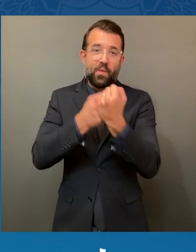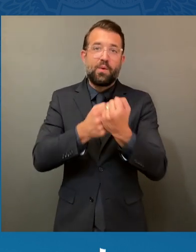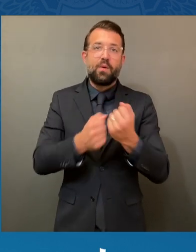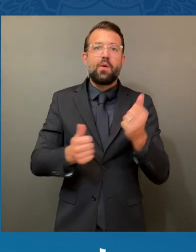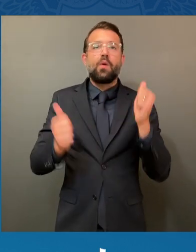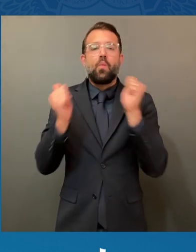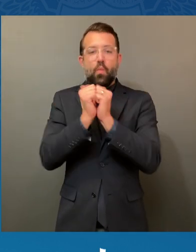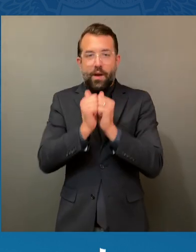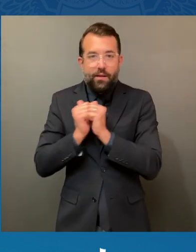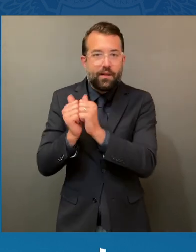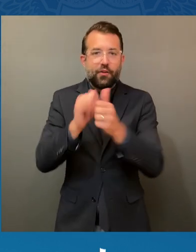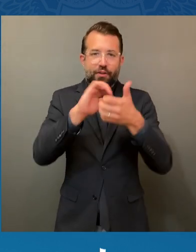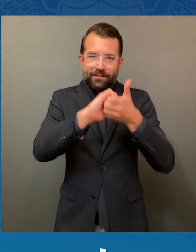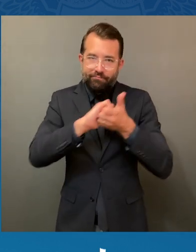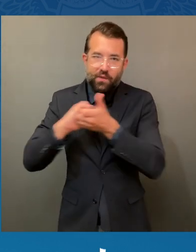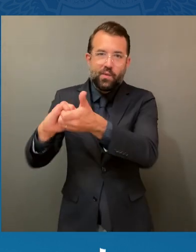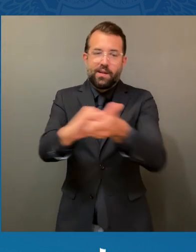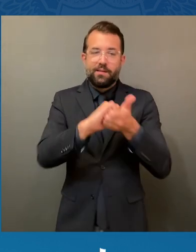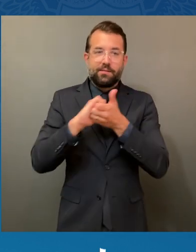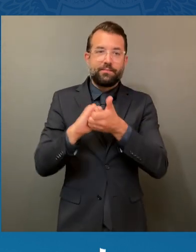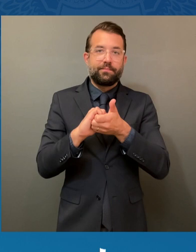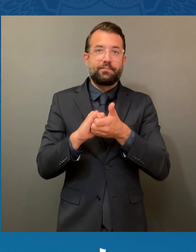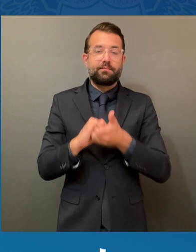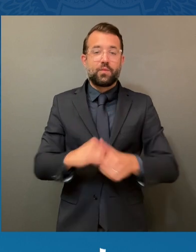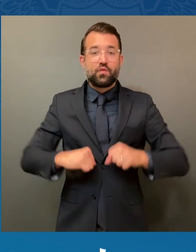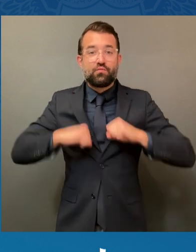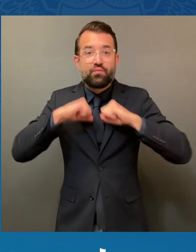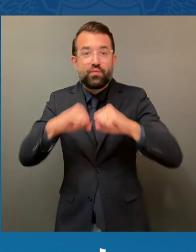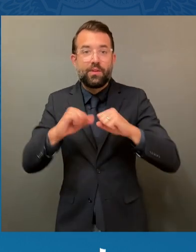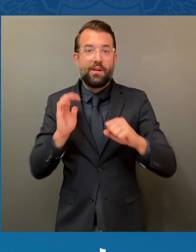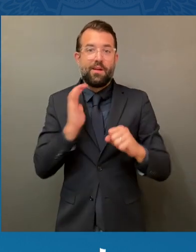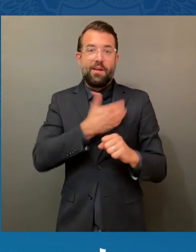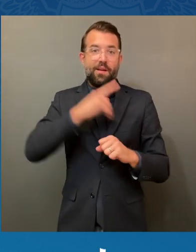in defense of our democracy and all that we believe.